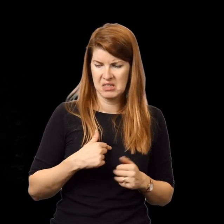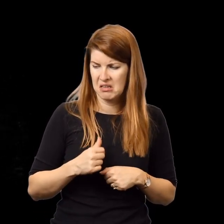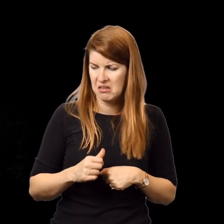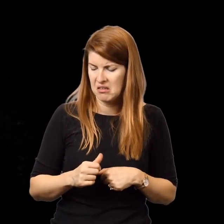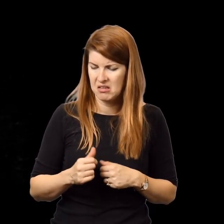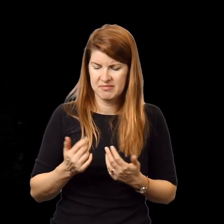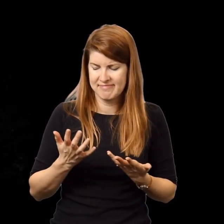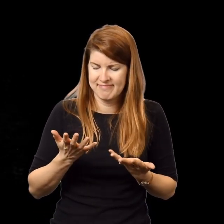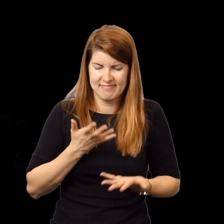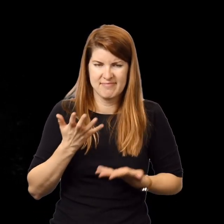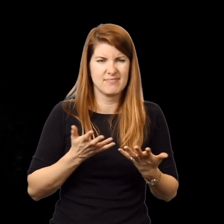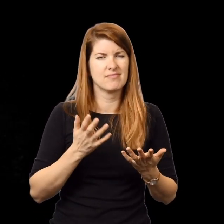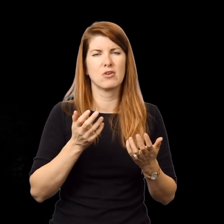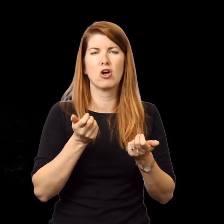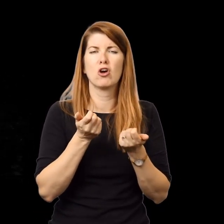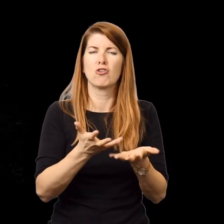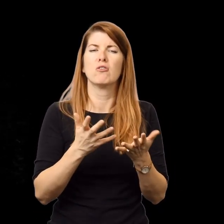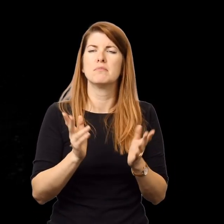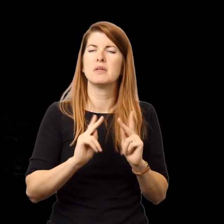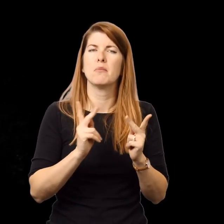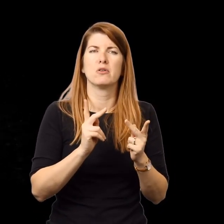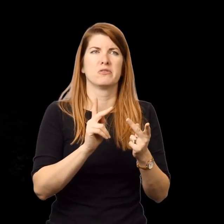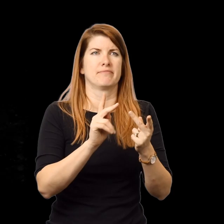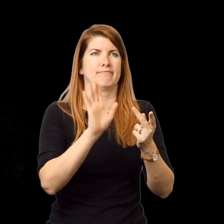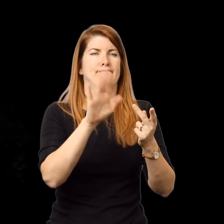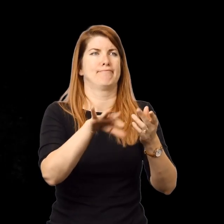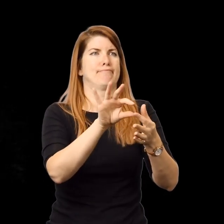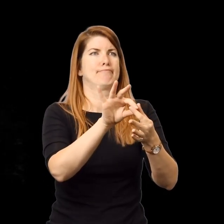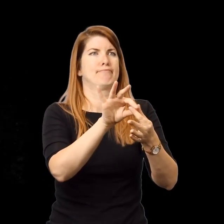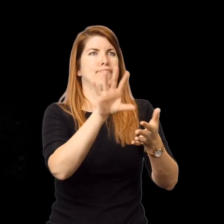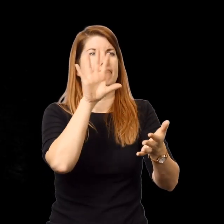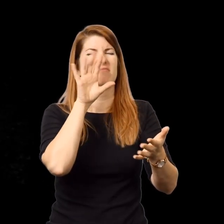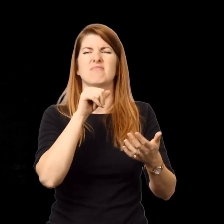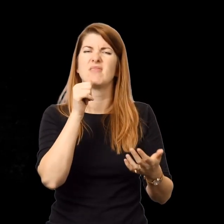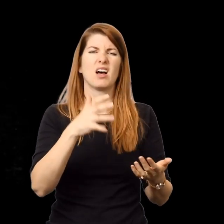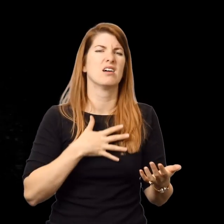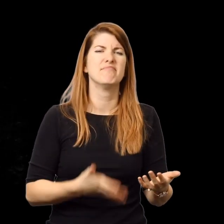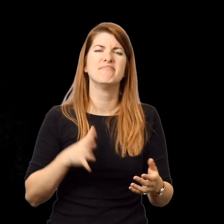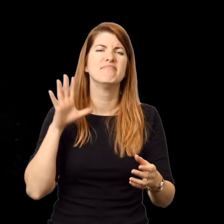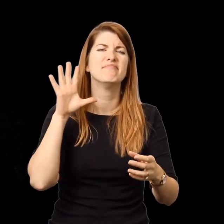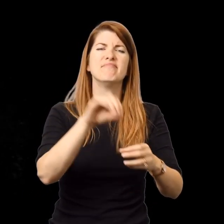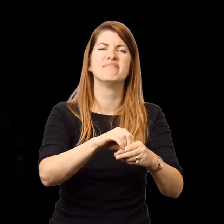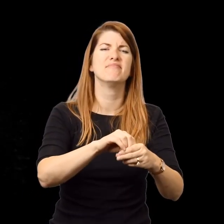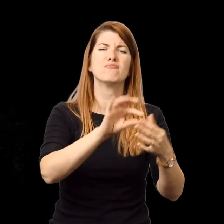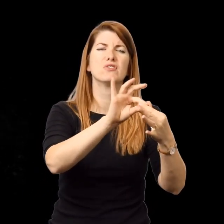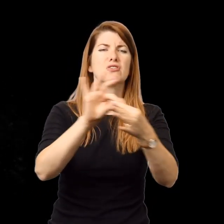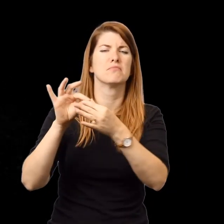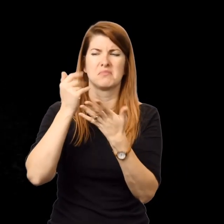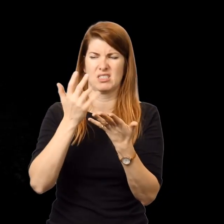and it makes people disengage and not want to participate in relationships because shame is